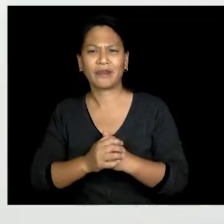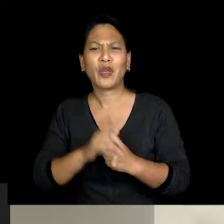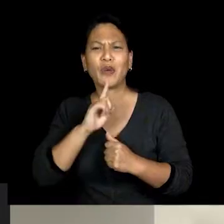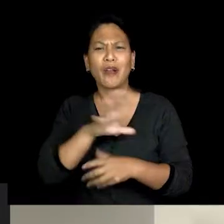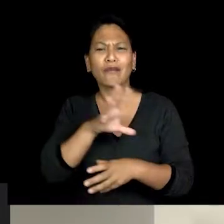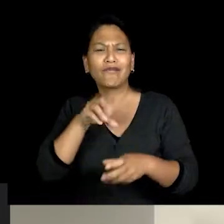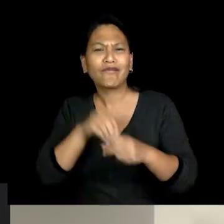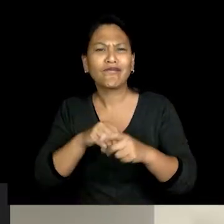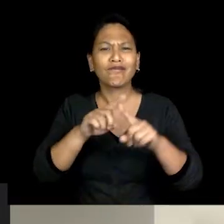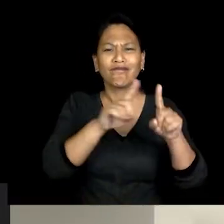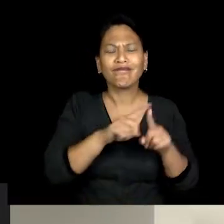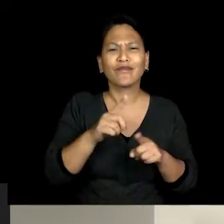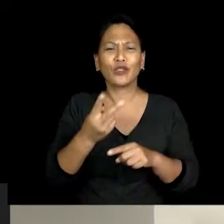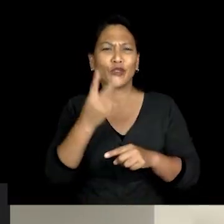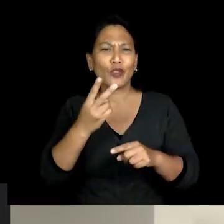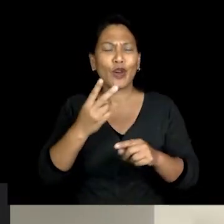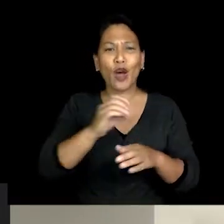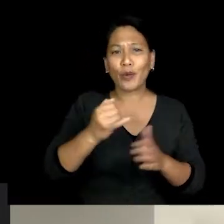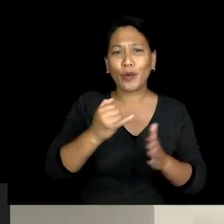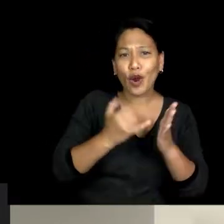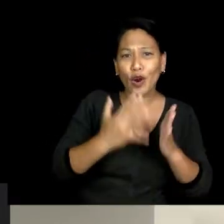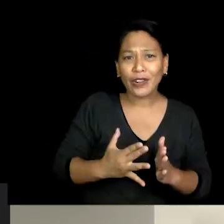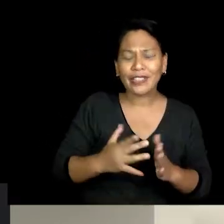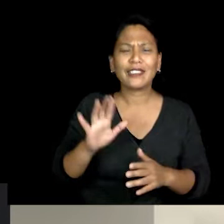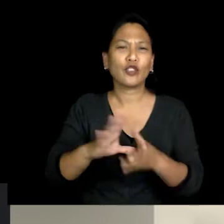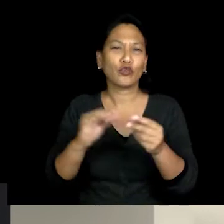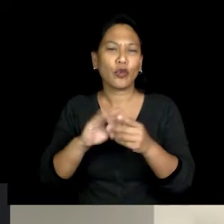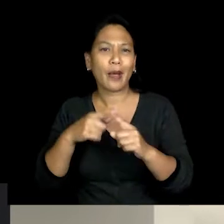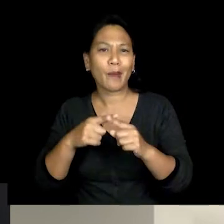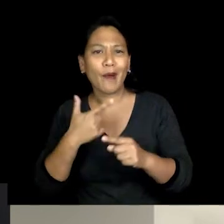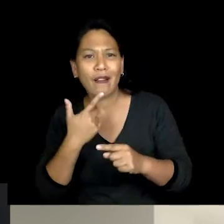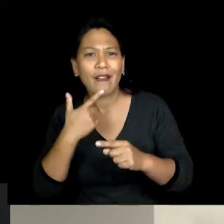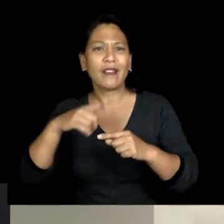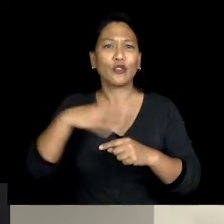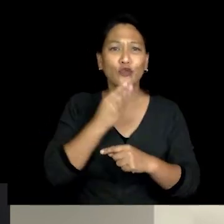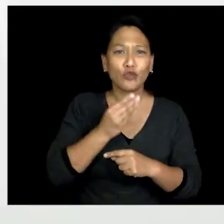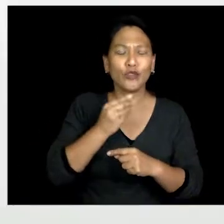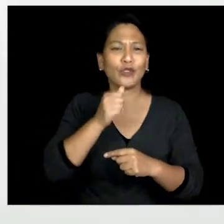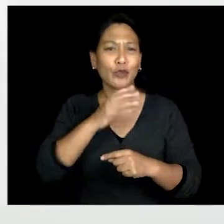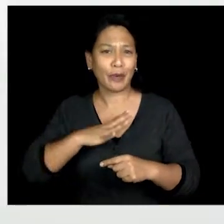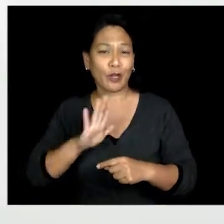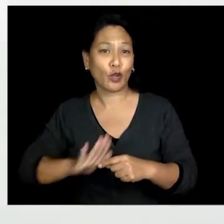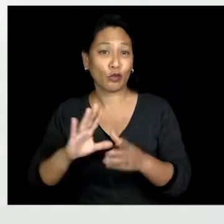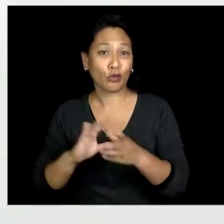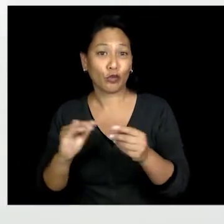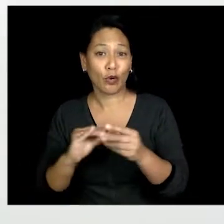during the Second World War. This play features Ottawa favourites Margo MacDonald and Maryse Fernandes in two amazing tours of force.